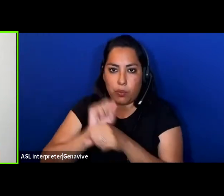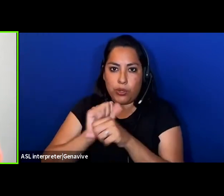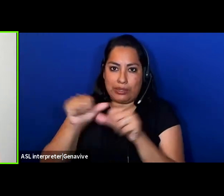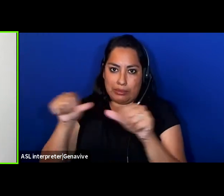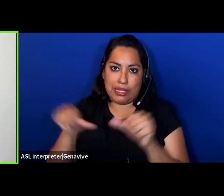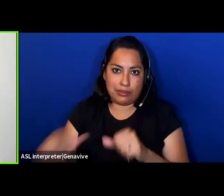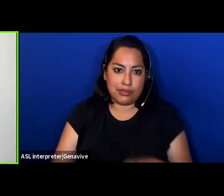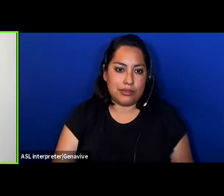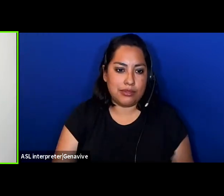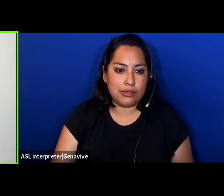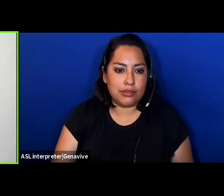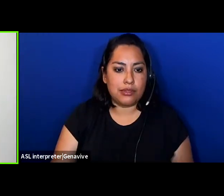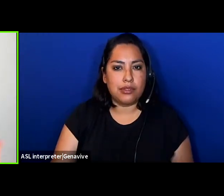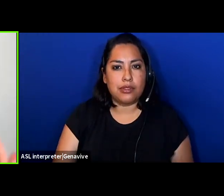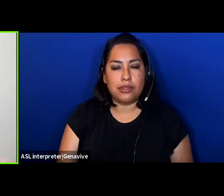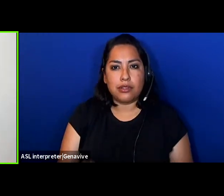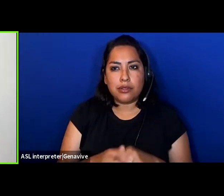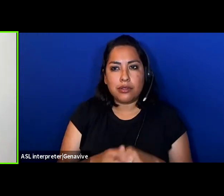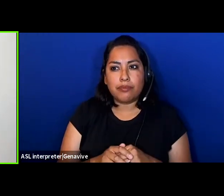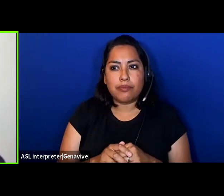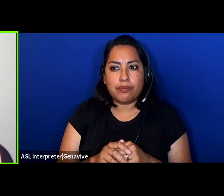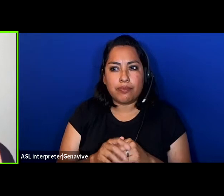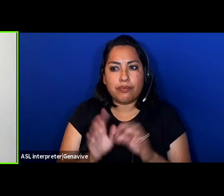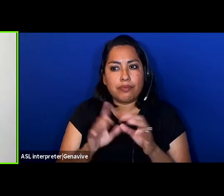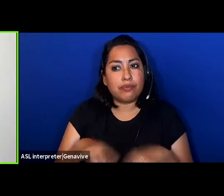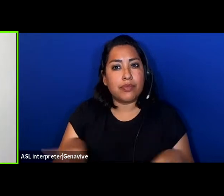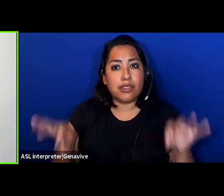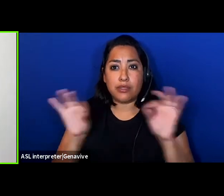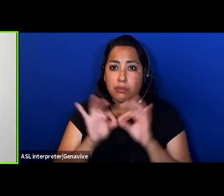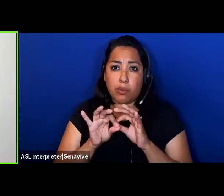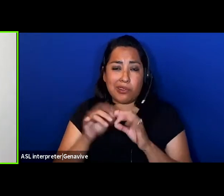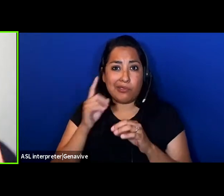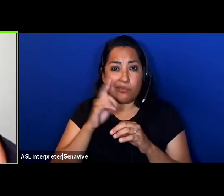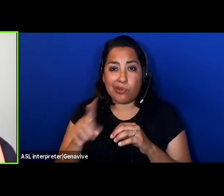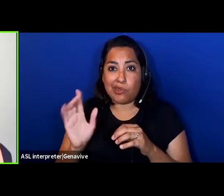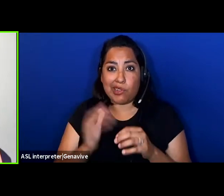It is crucial to career growth. It is also crucial to our happiness and our sense of accomplishment.